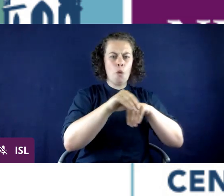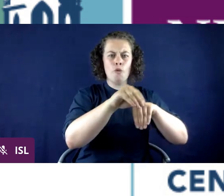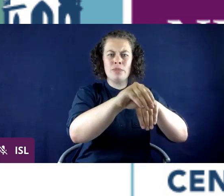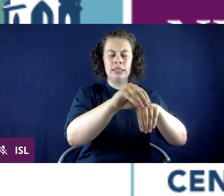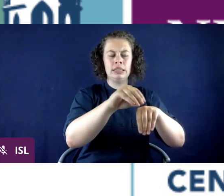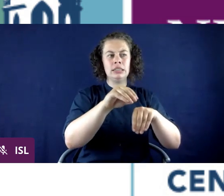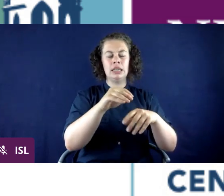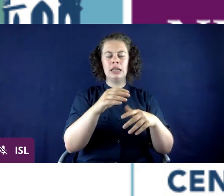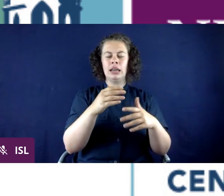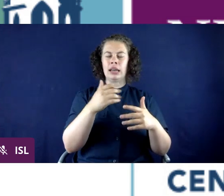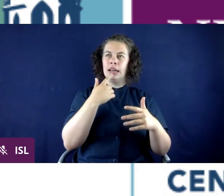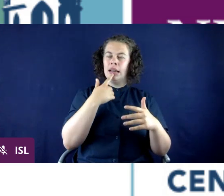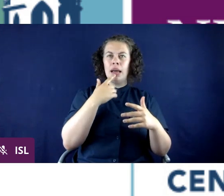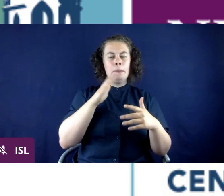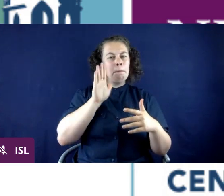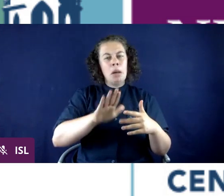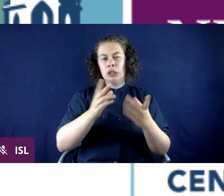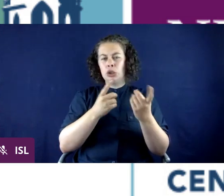In terms of the learning we have experienced,